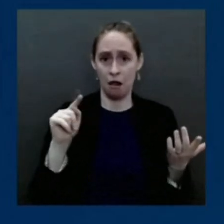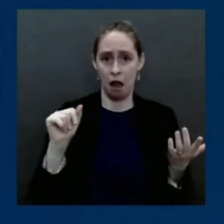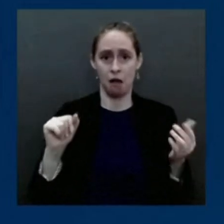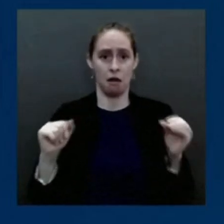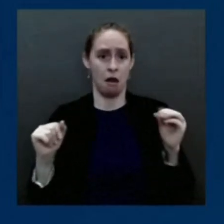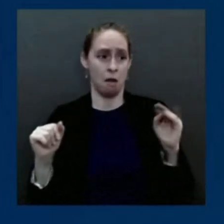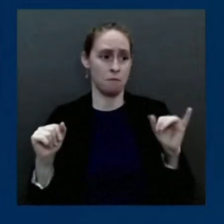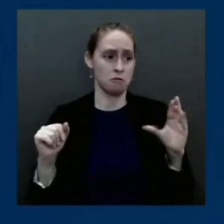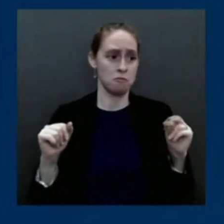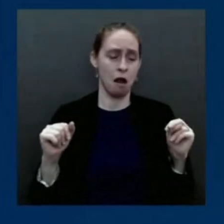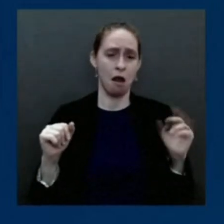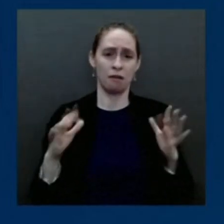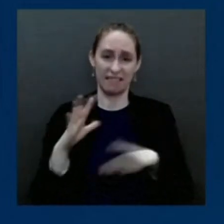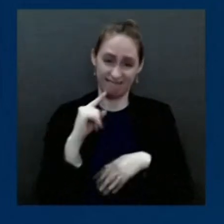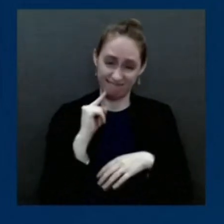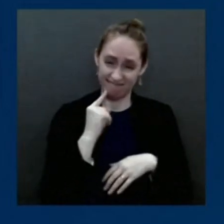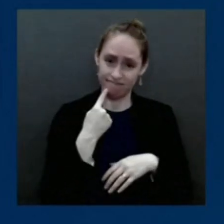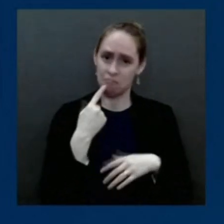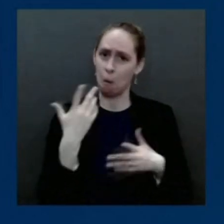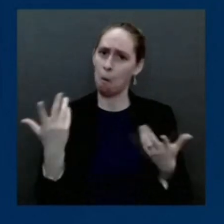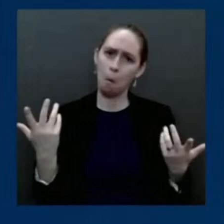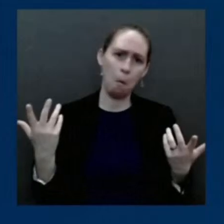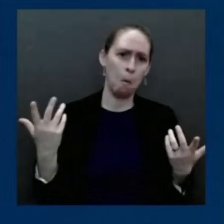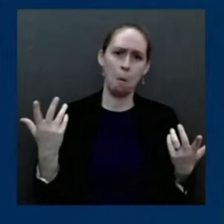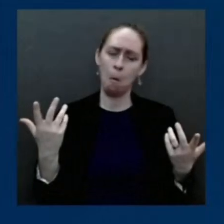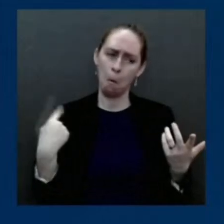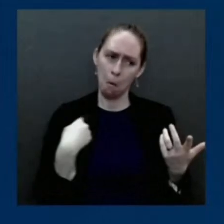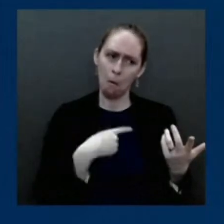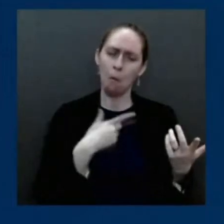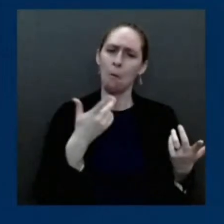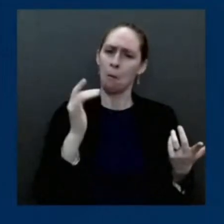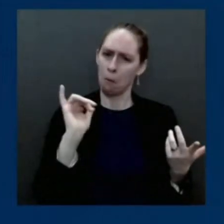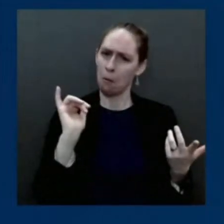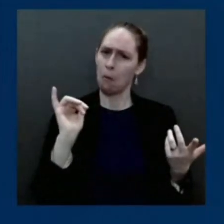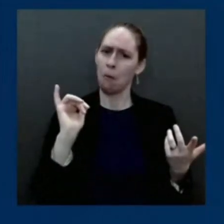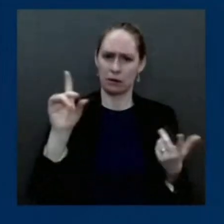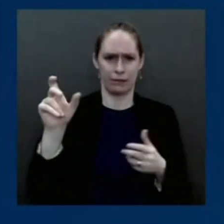VERSUS DELTA. IT IS DIFFICULT TO DETERMINE